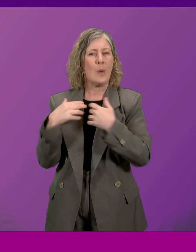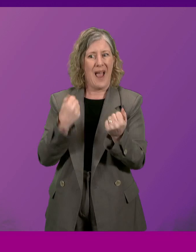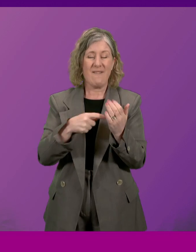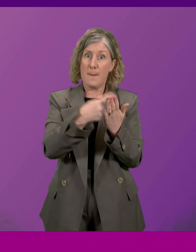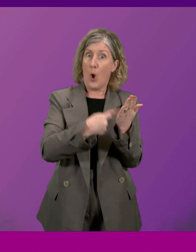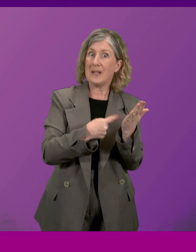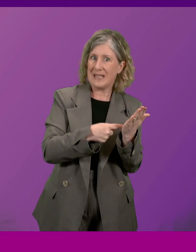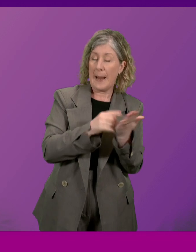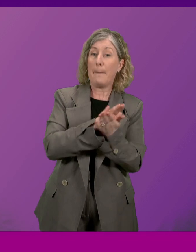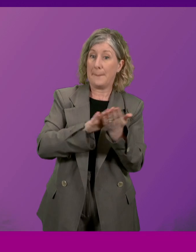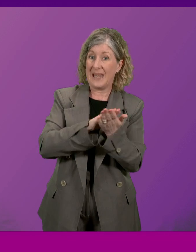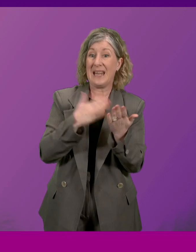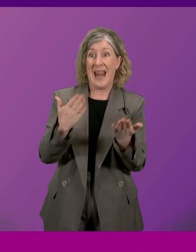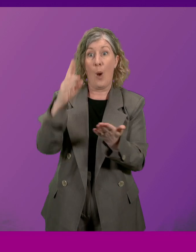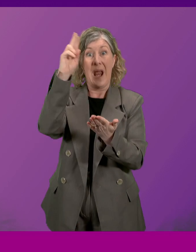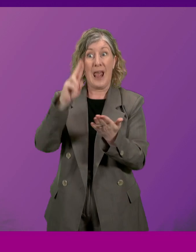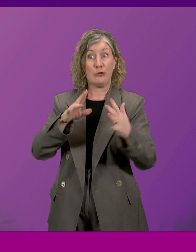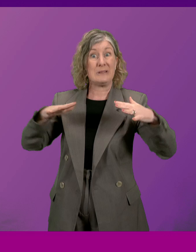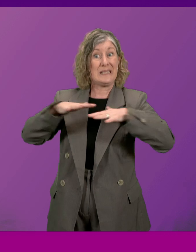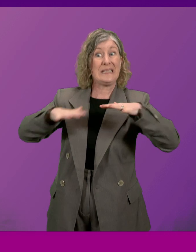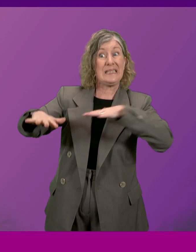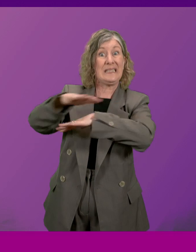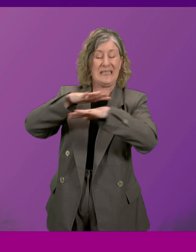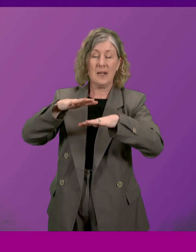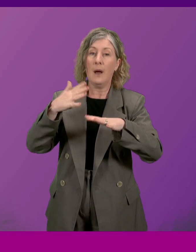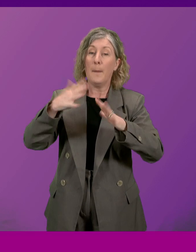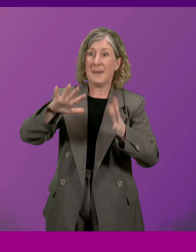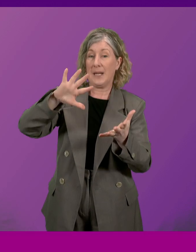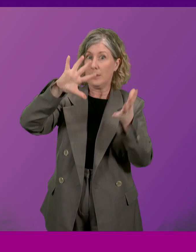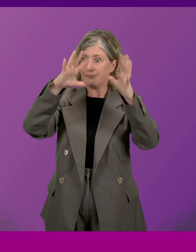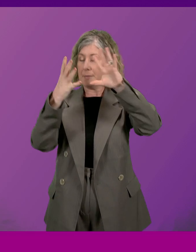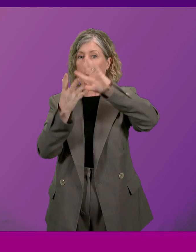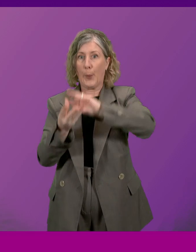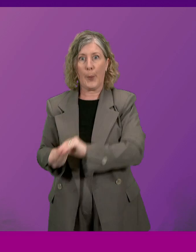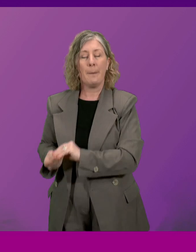decarbonised Scotland’s electricity network by the shift to renewable energy.